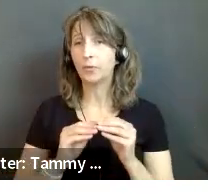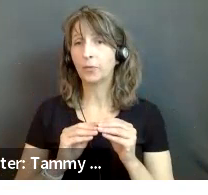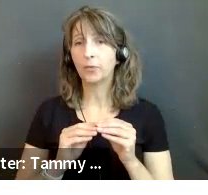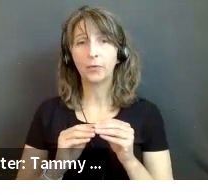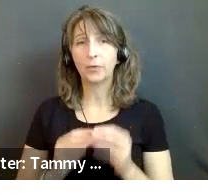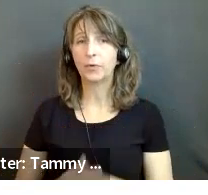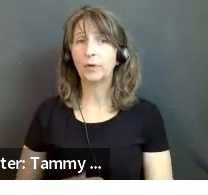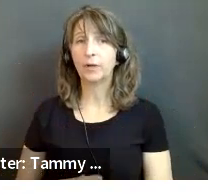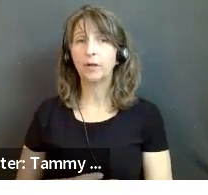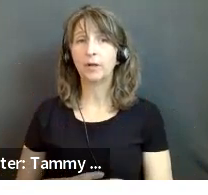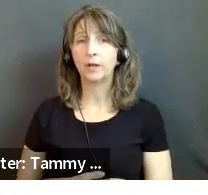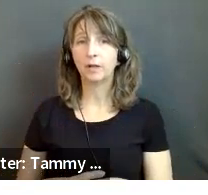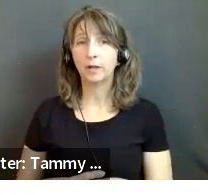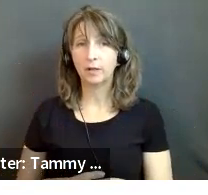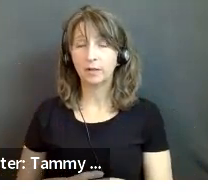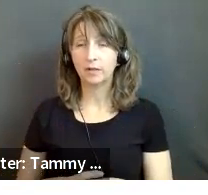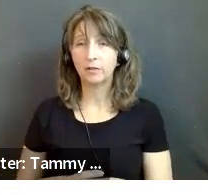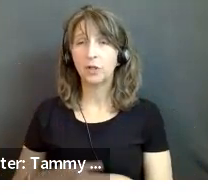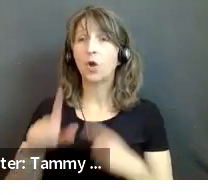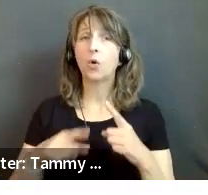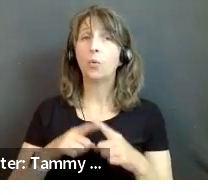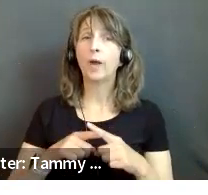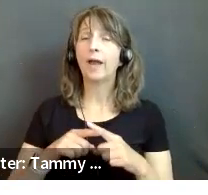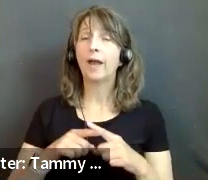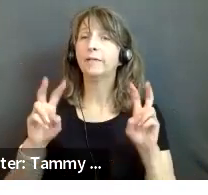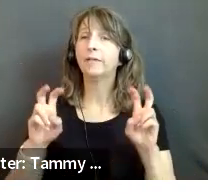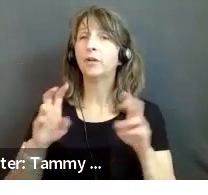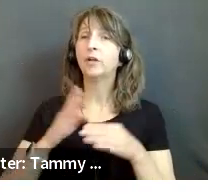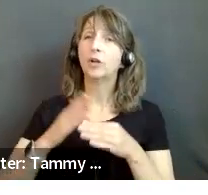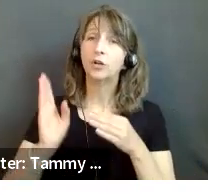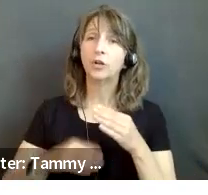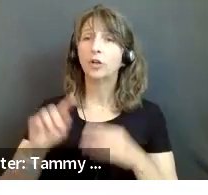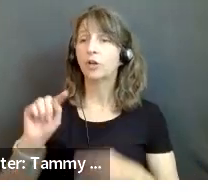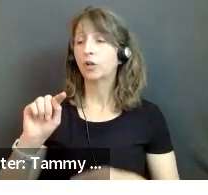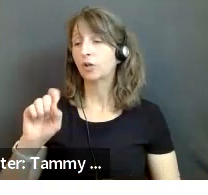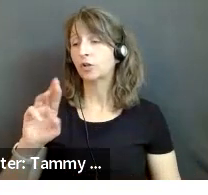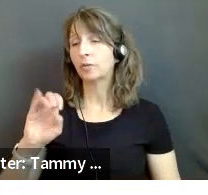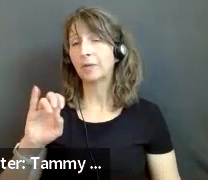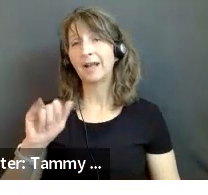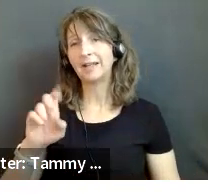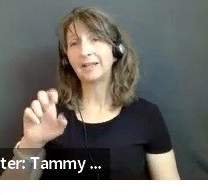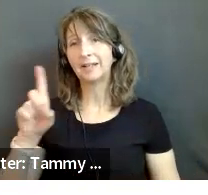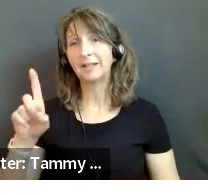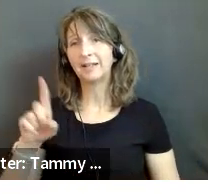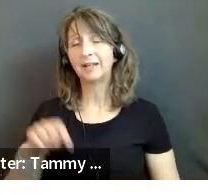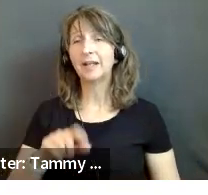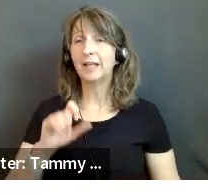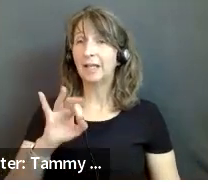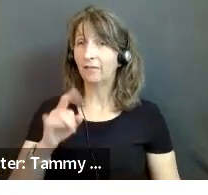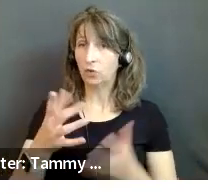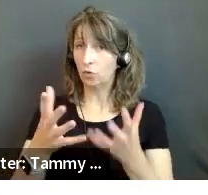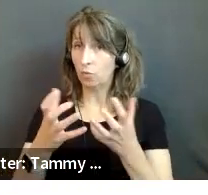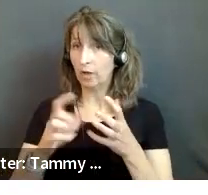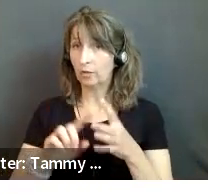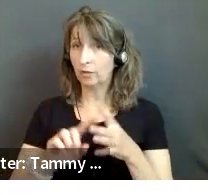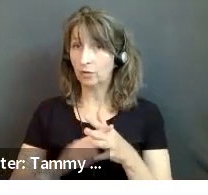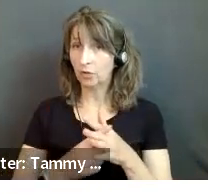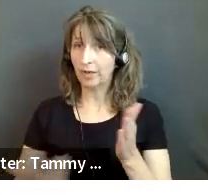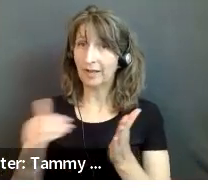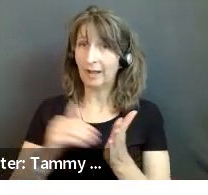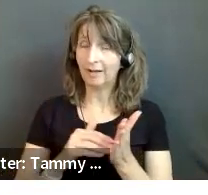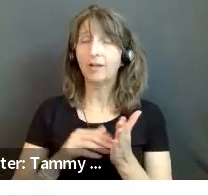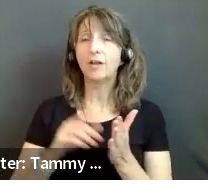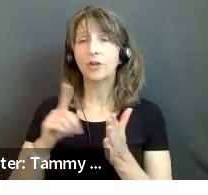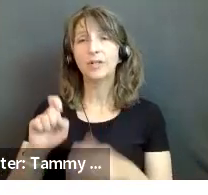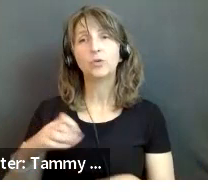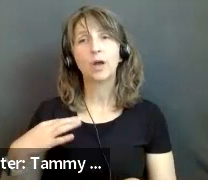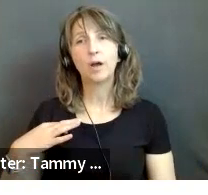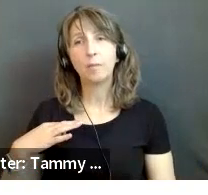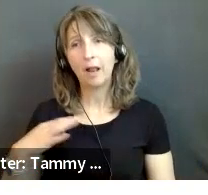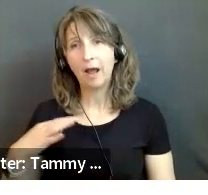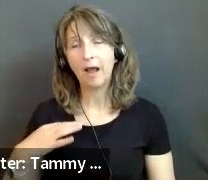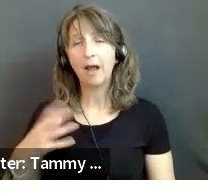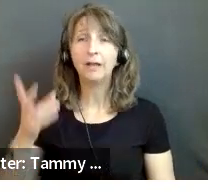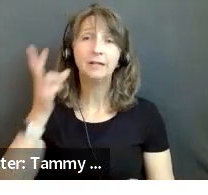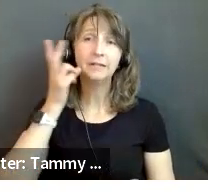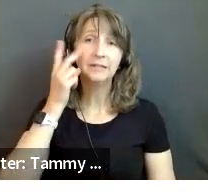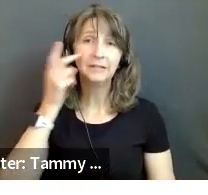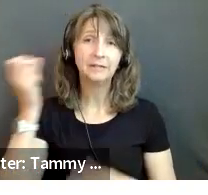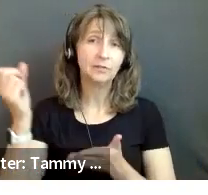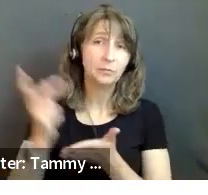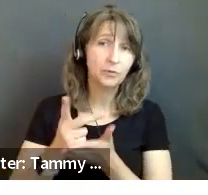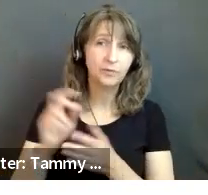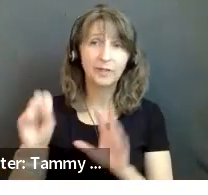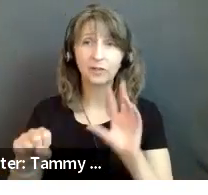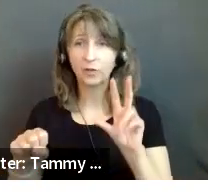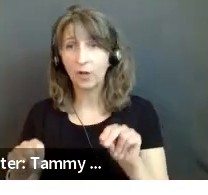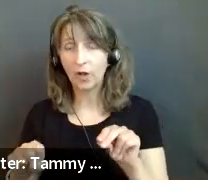So once they're terminated. You'd need a formal re entitlement. Or reinstatement decision to start receiving benefits again.